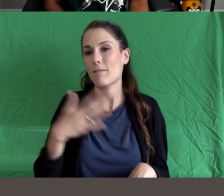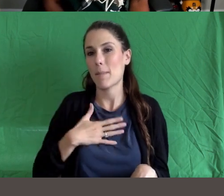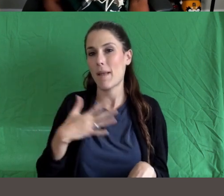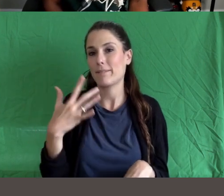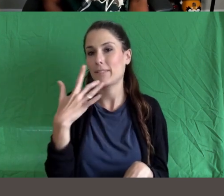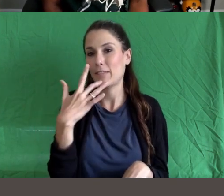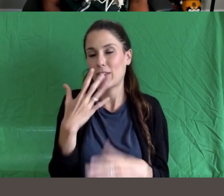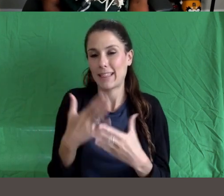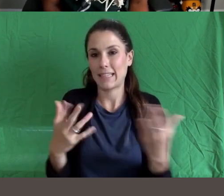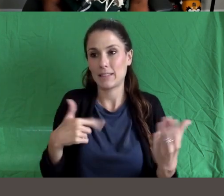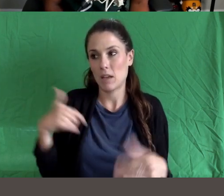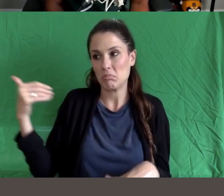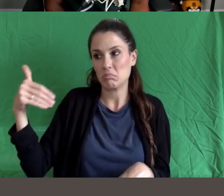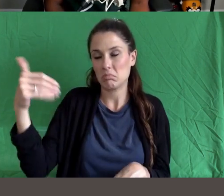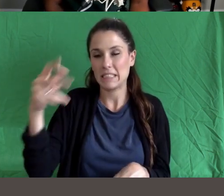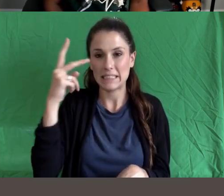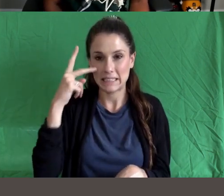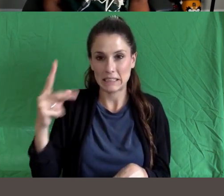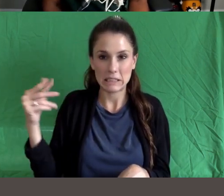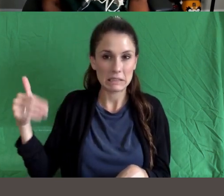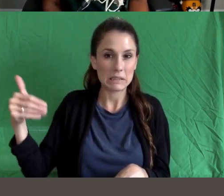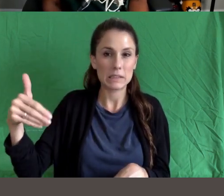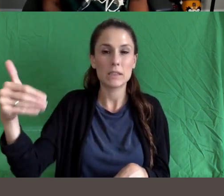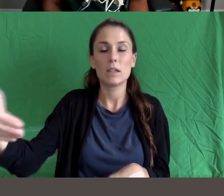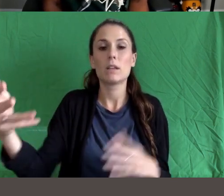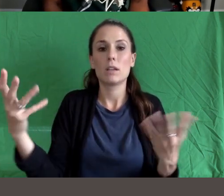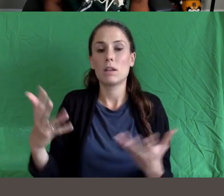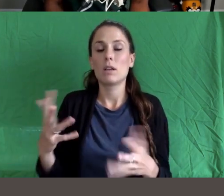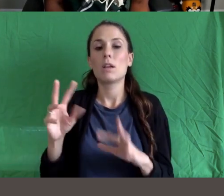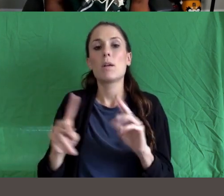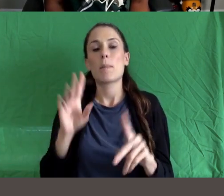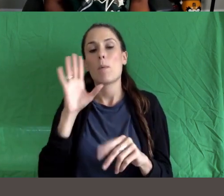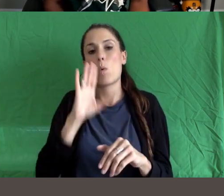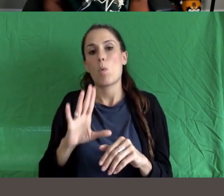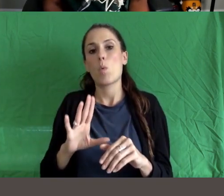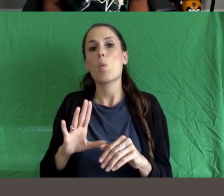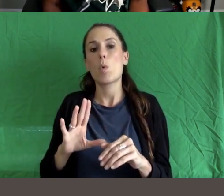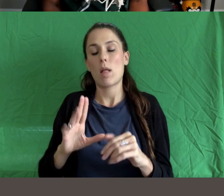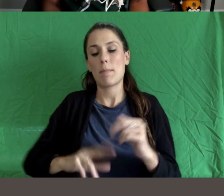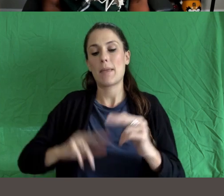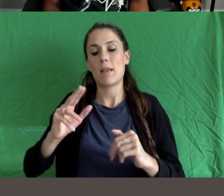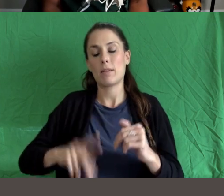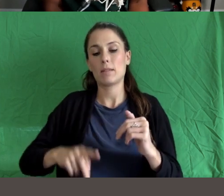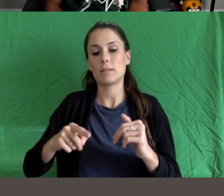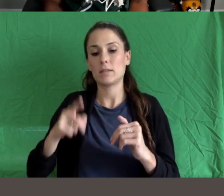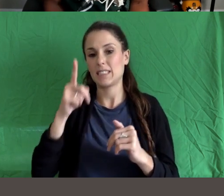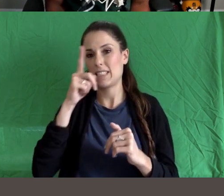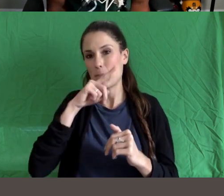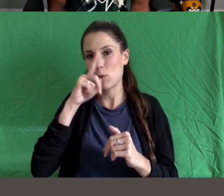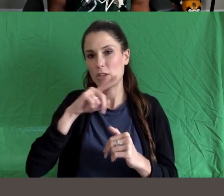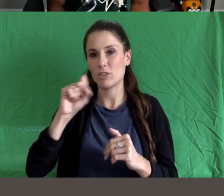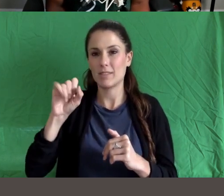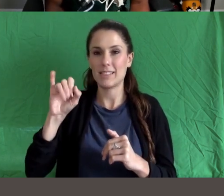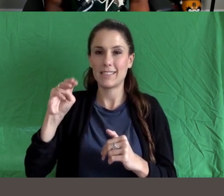things that I often see is people building these simulation projects with a notebook next to them.